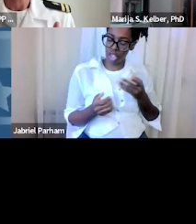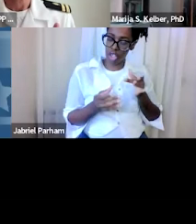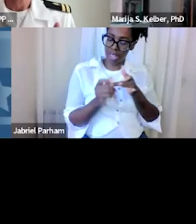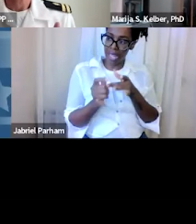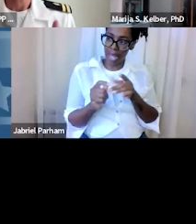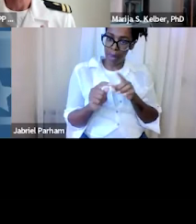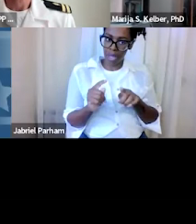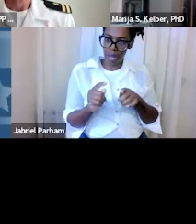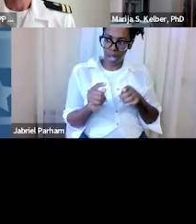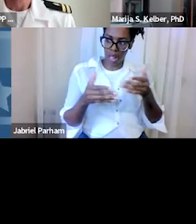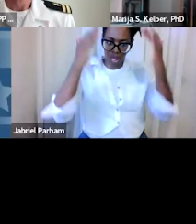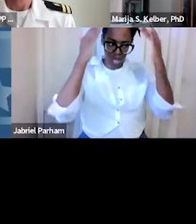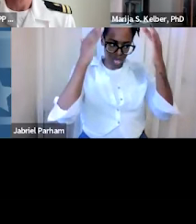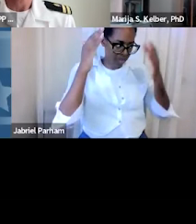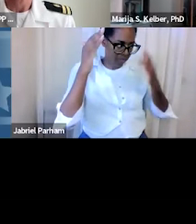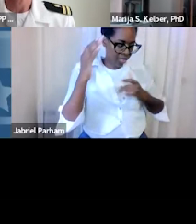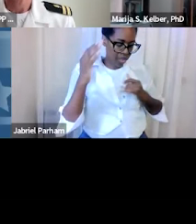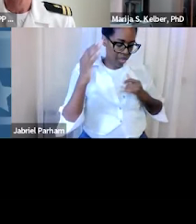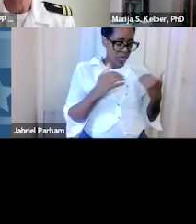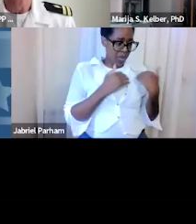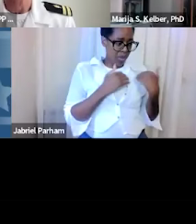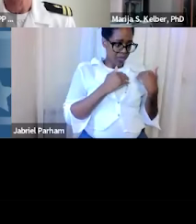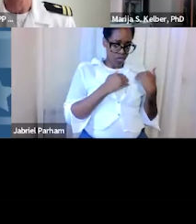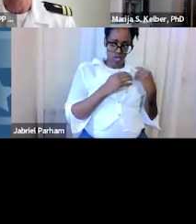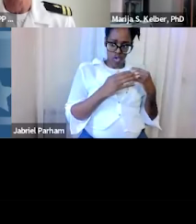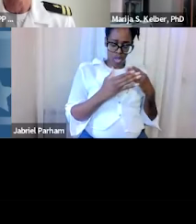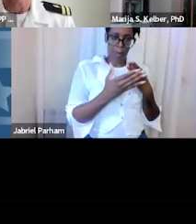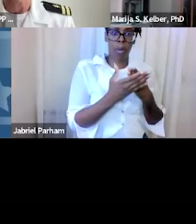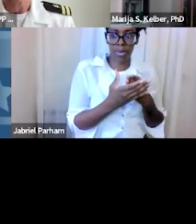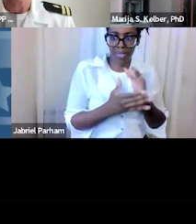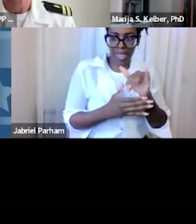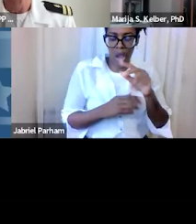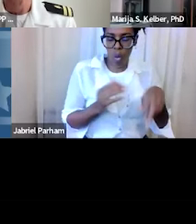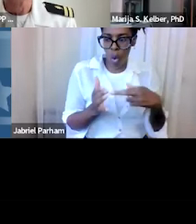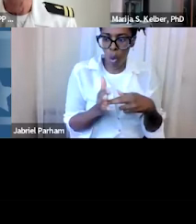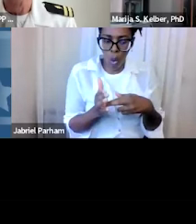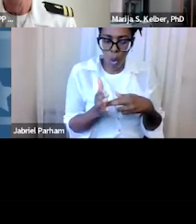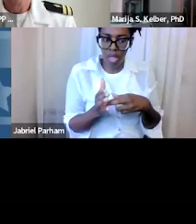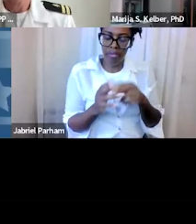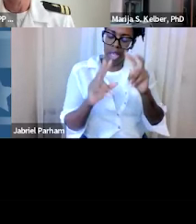or makes them feel as though they have responsibility for stepping into that role of assessment,